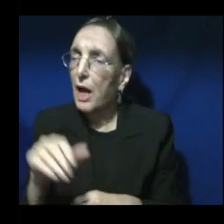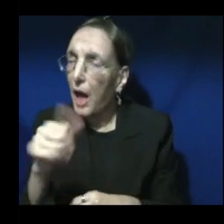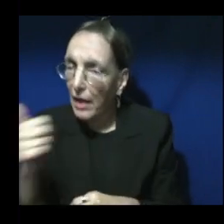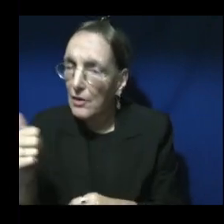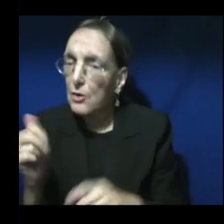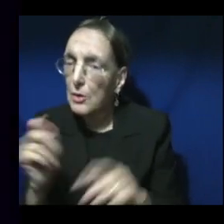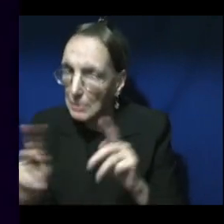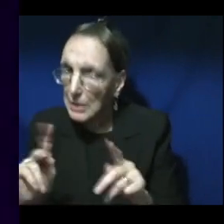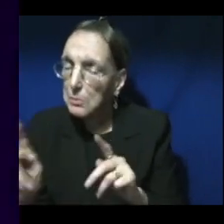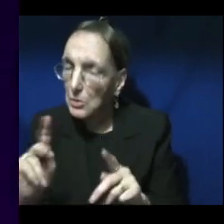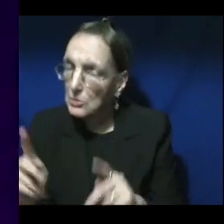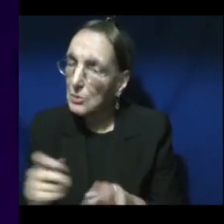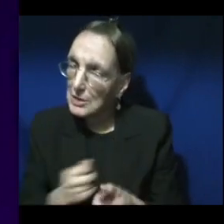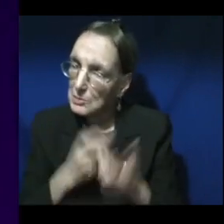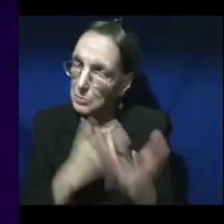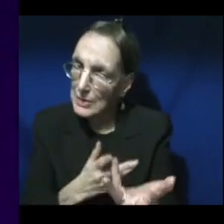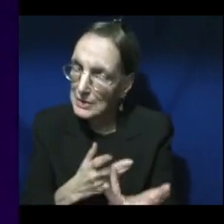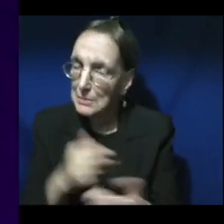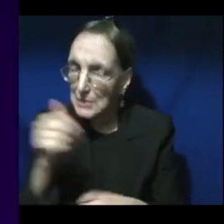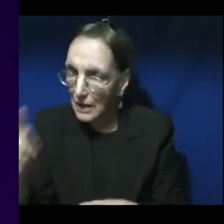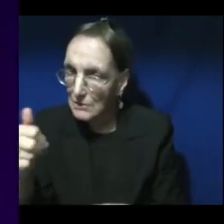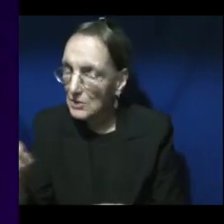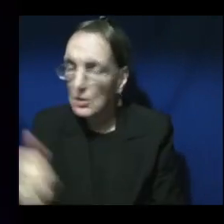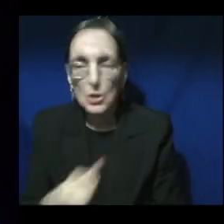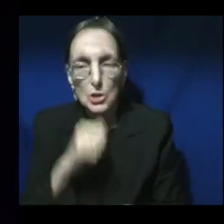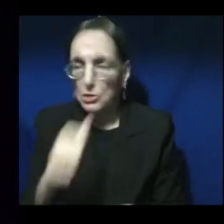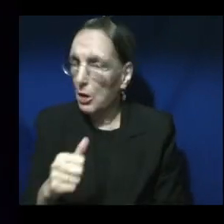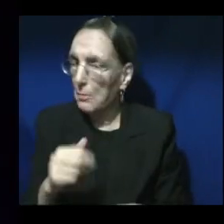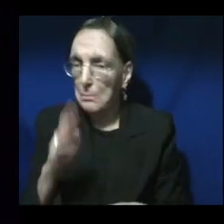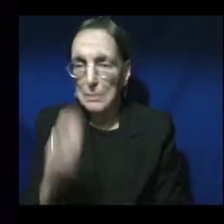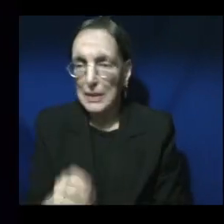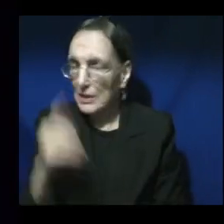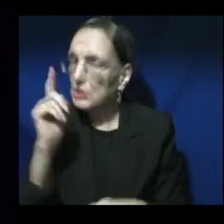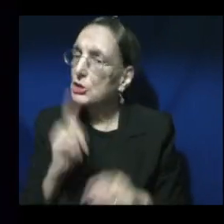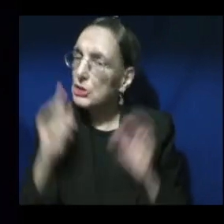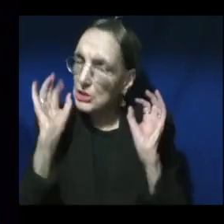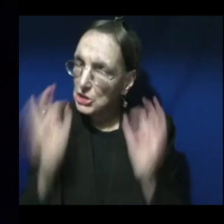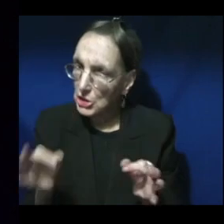and other people will be more likely to listen. Okay, I’m gonna skip a couple slides here,